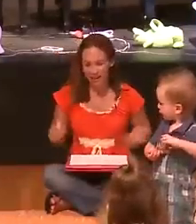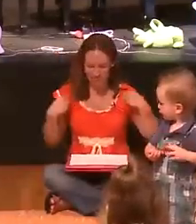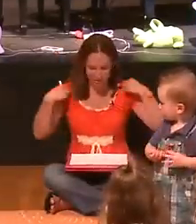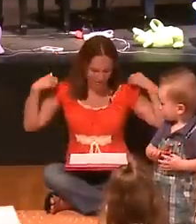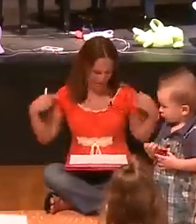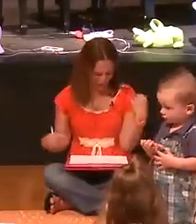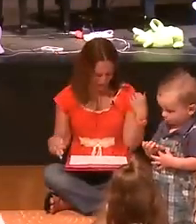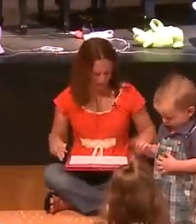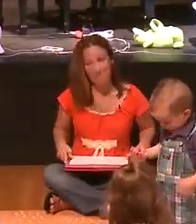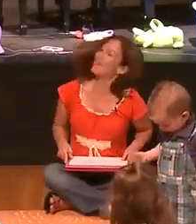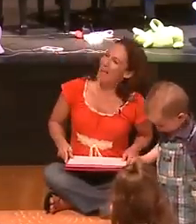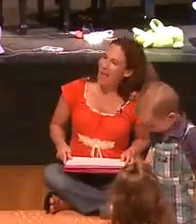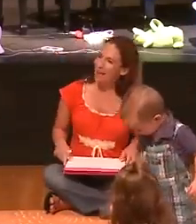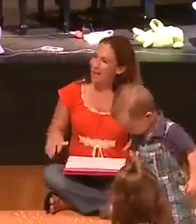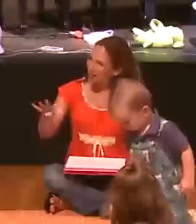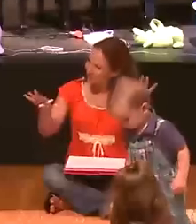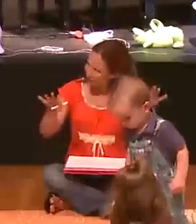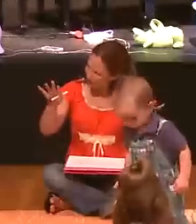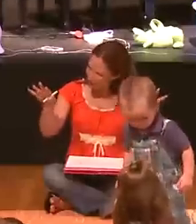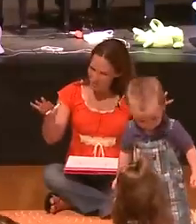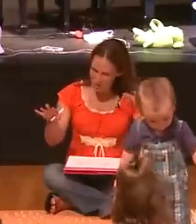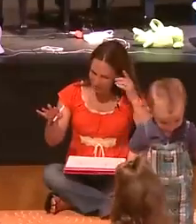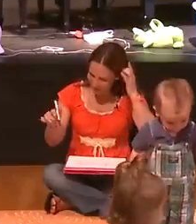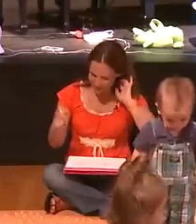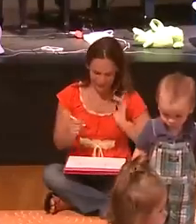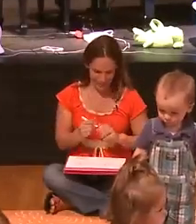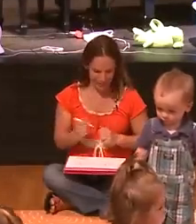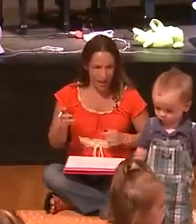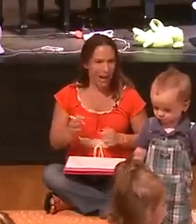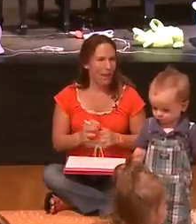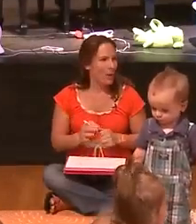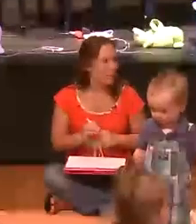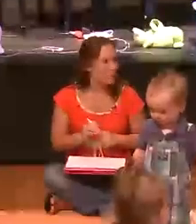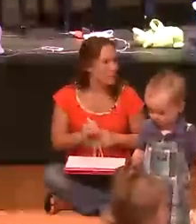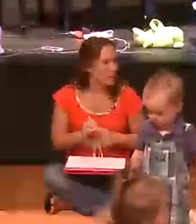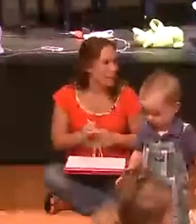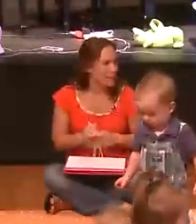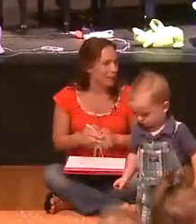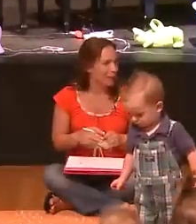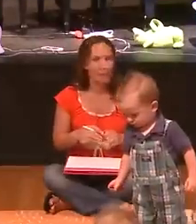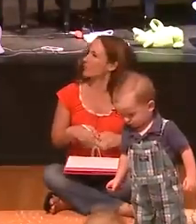there's a lot of familiar faces and like a lot of not familiar faces. I hope I'm a familiar face for ...